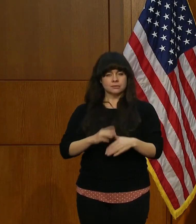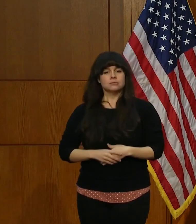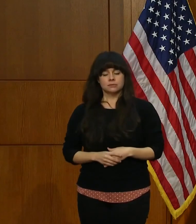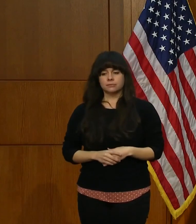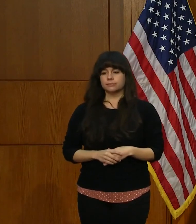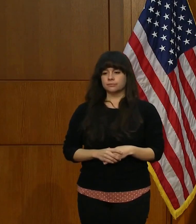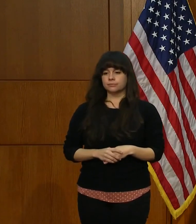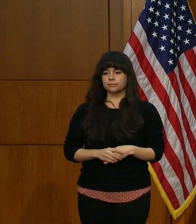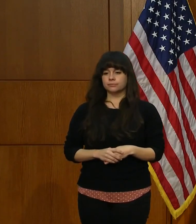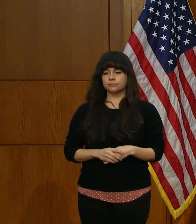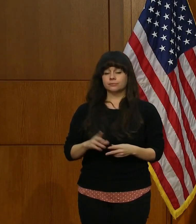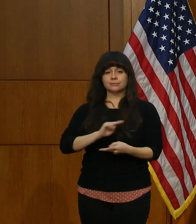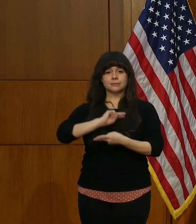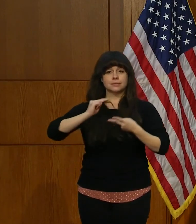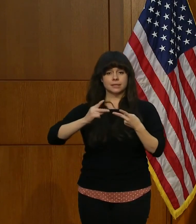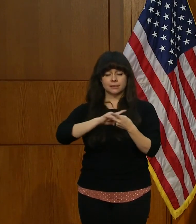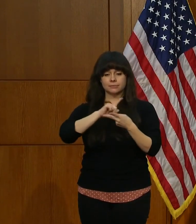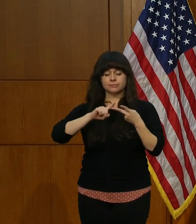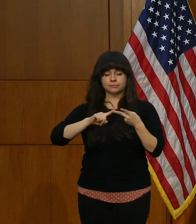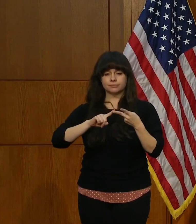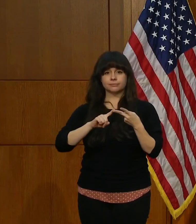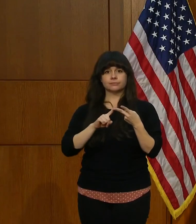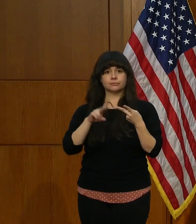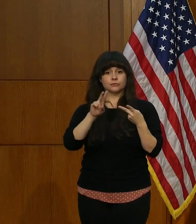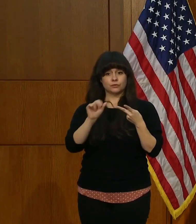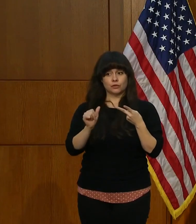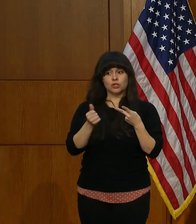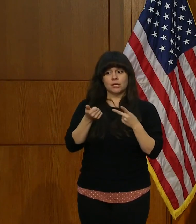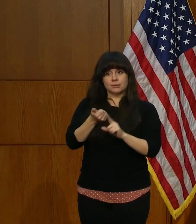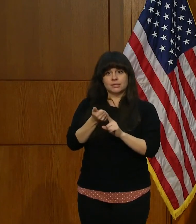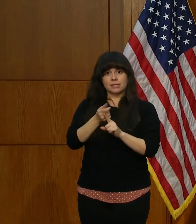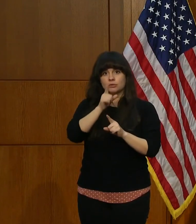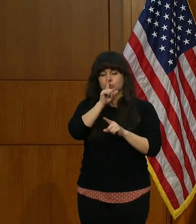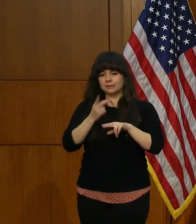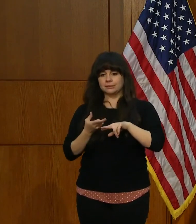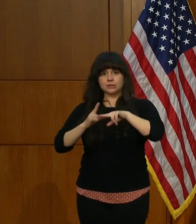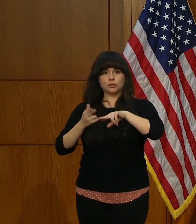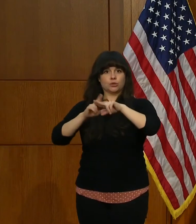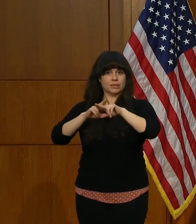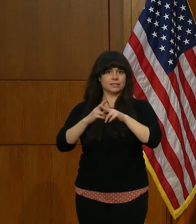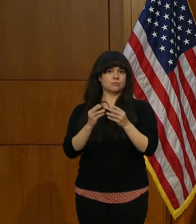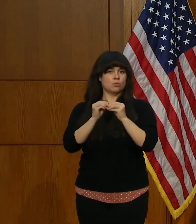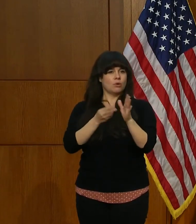INVENTORY AROUND TO GET IT IN THE RIGHT PLACES. THEN WE'LL